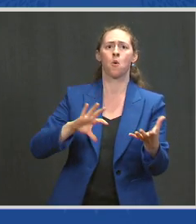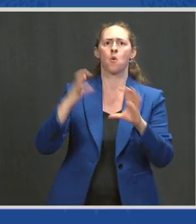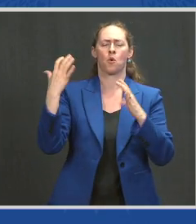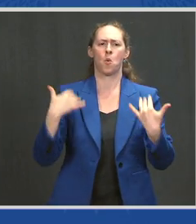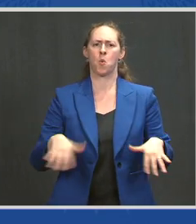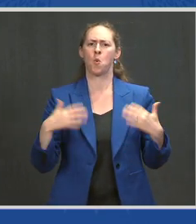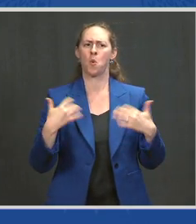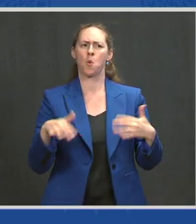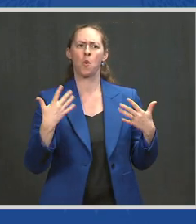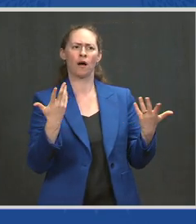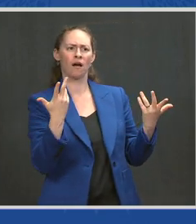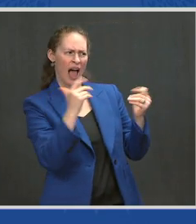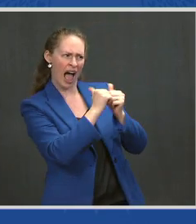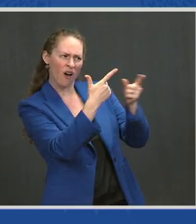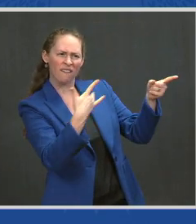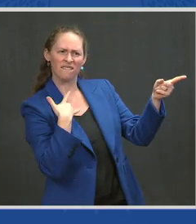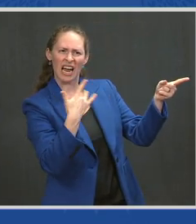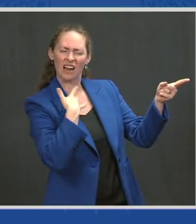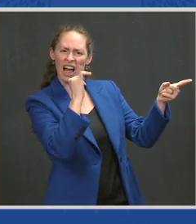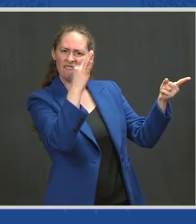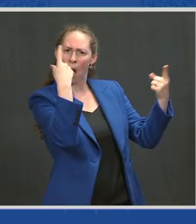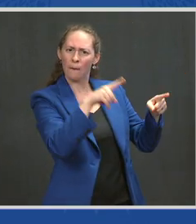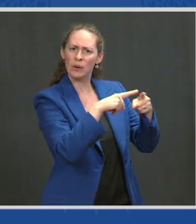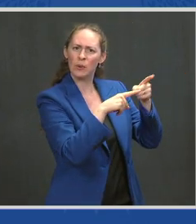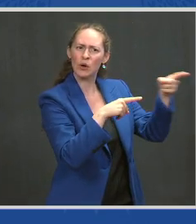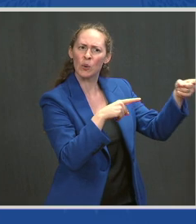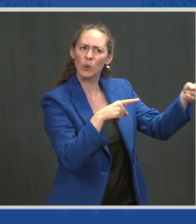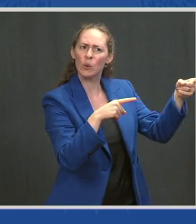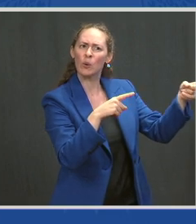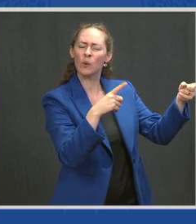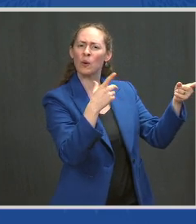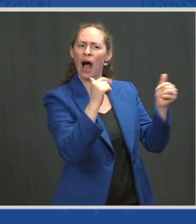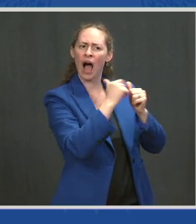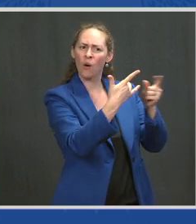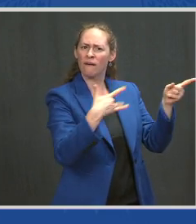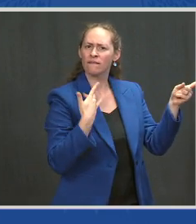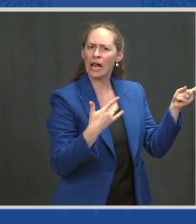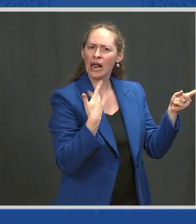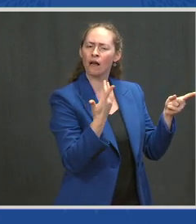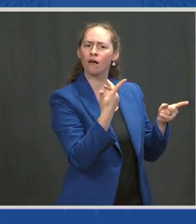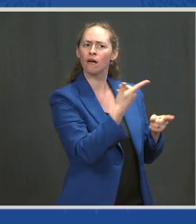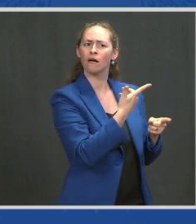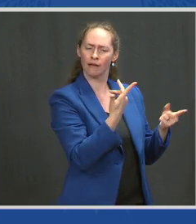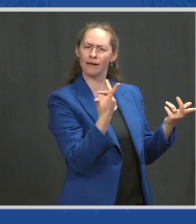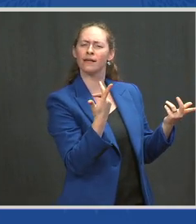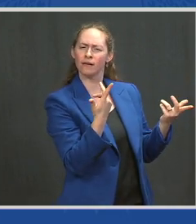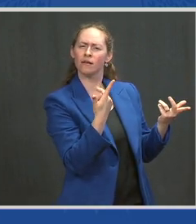if ransomware took on the pipelines from your oil fields?" He said it would matter.